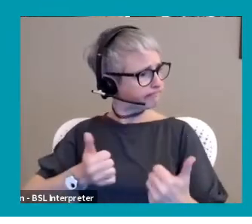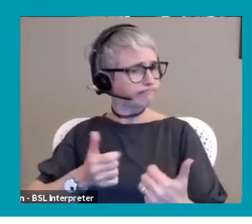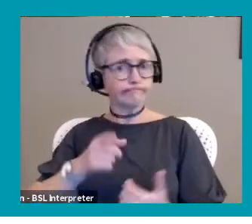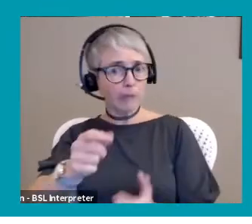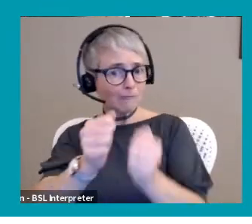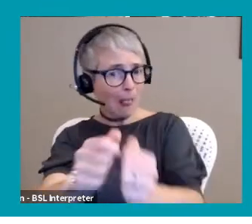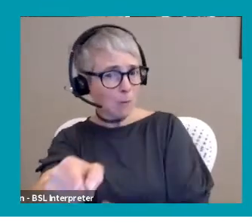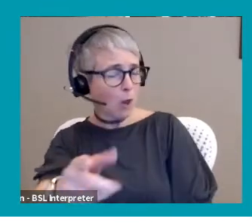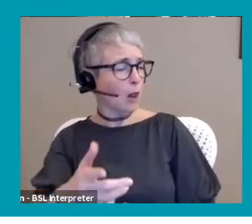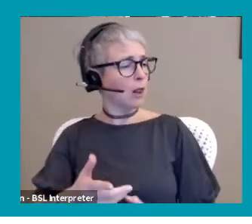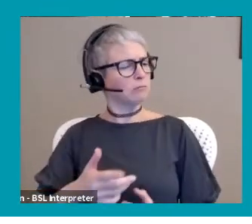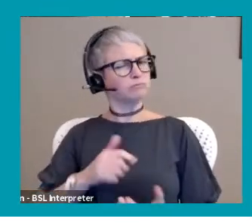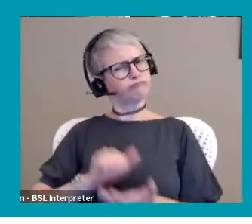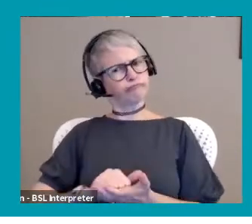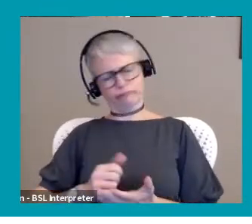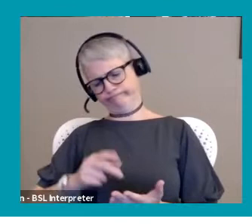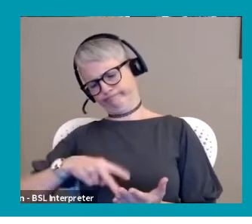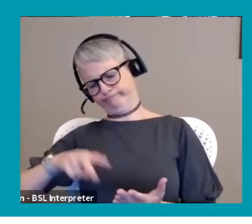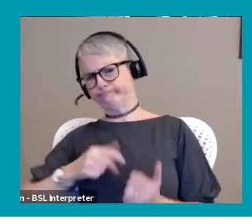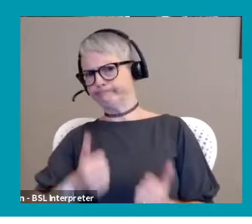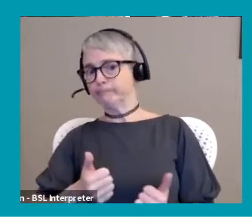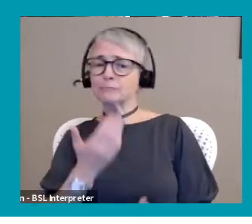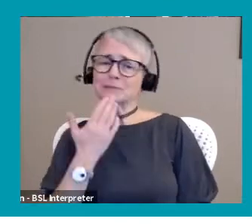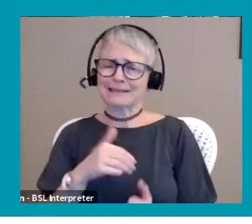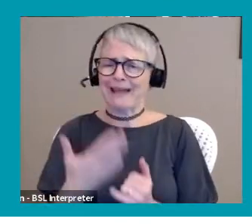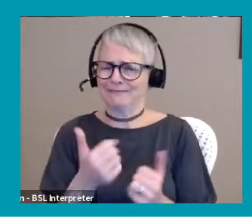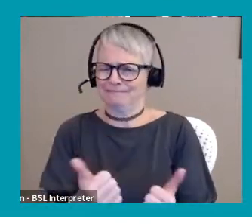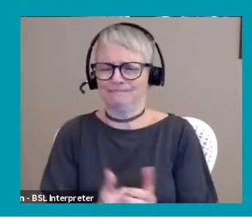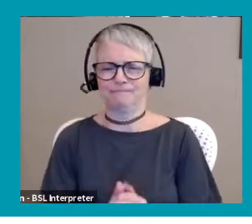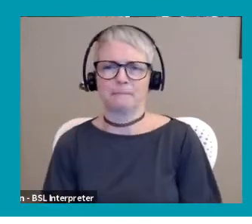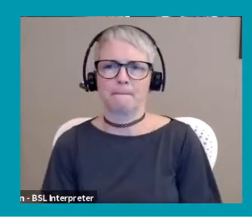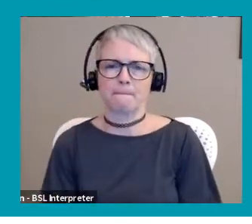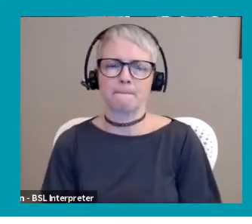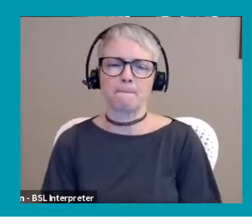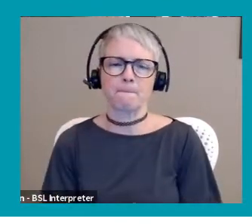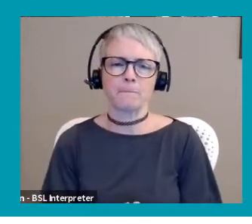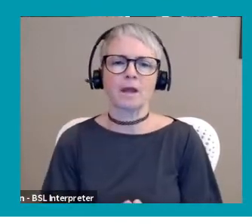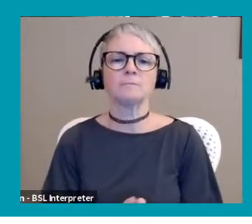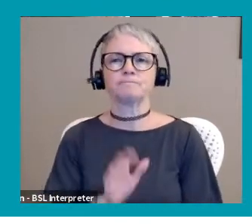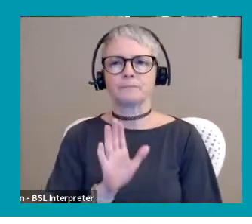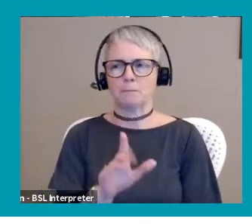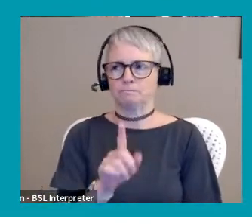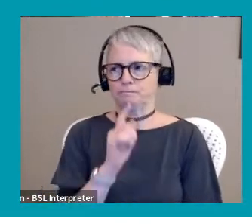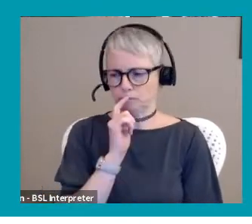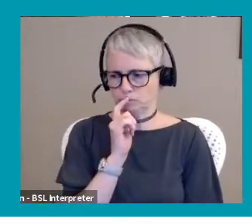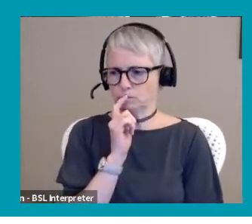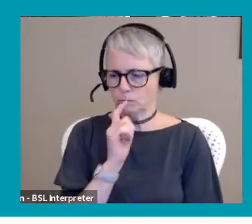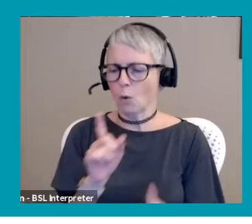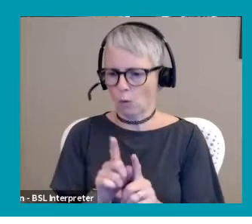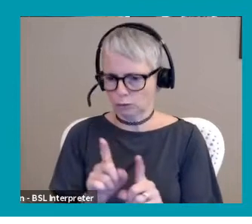So please don't forget to fill in the survey and we'll also have the Q&A